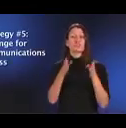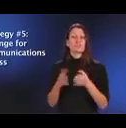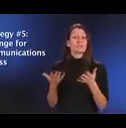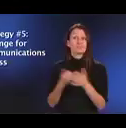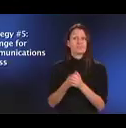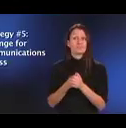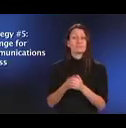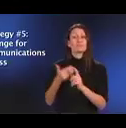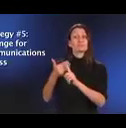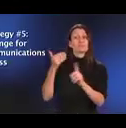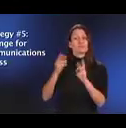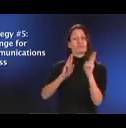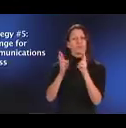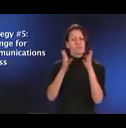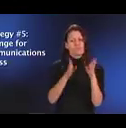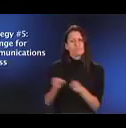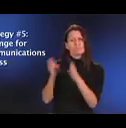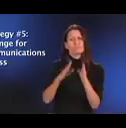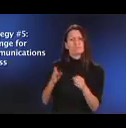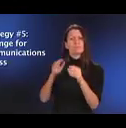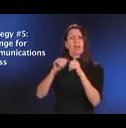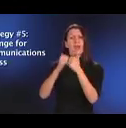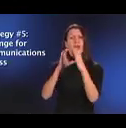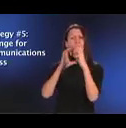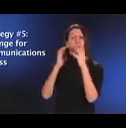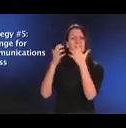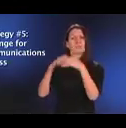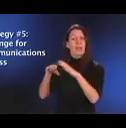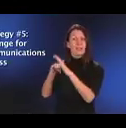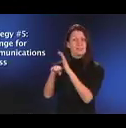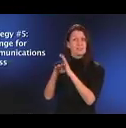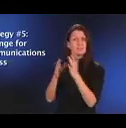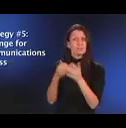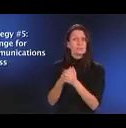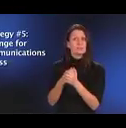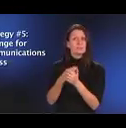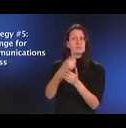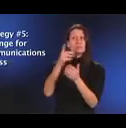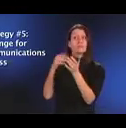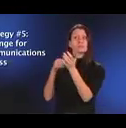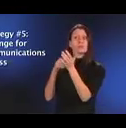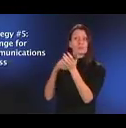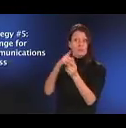Strategy #5: Arrange for communications access.